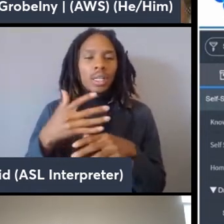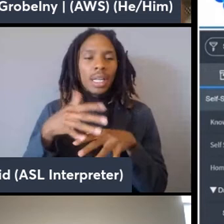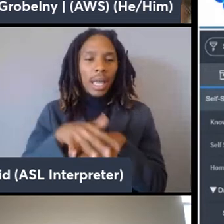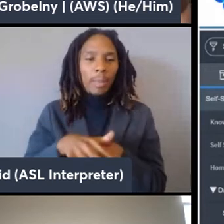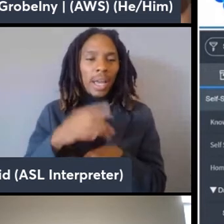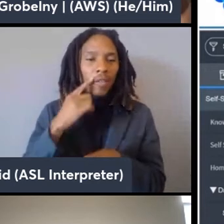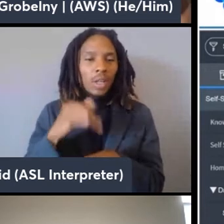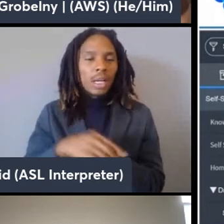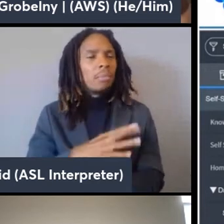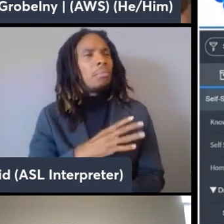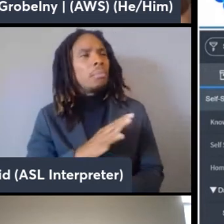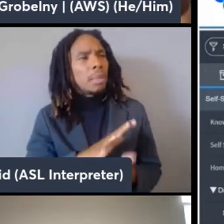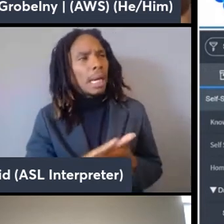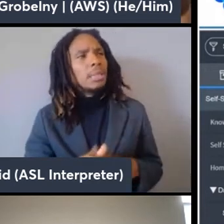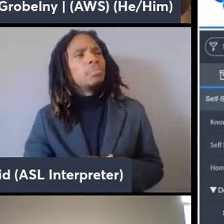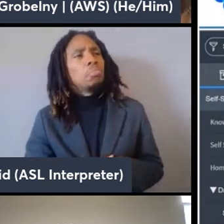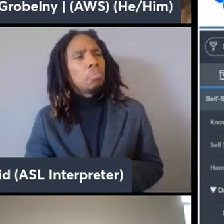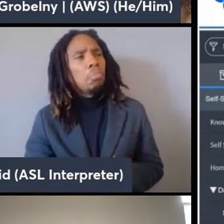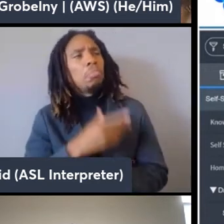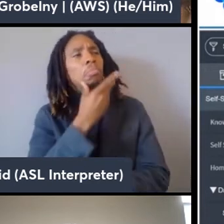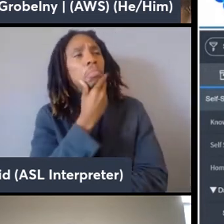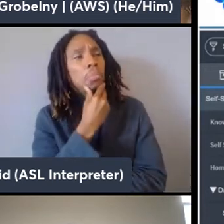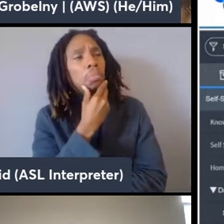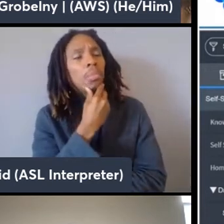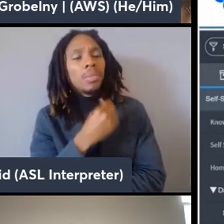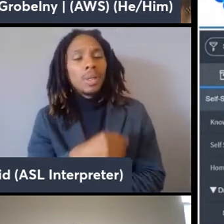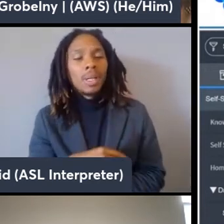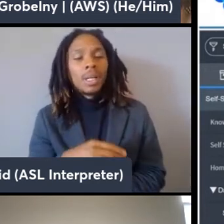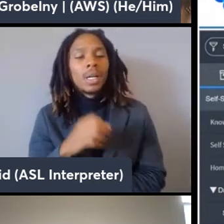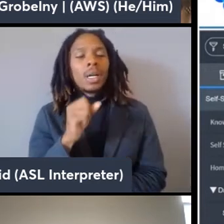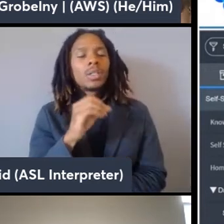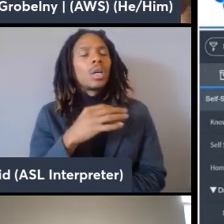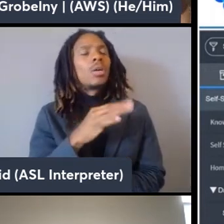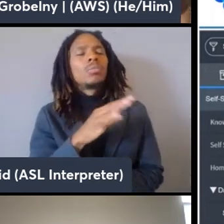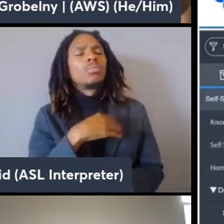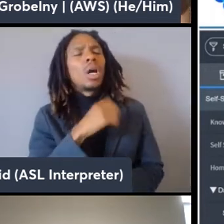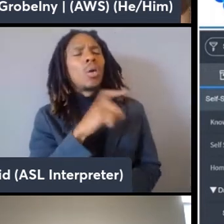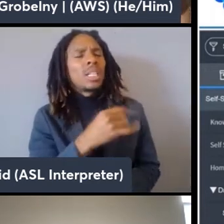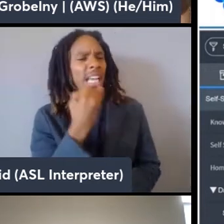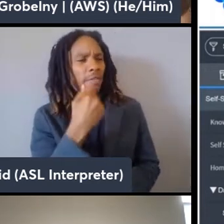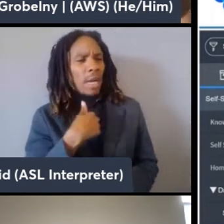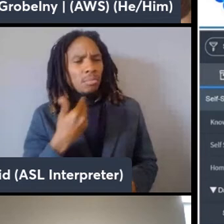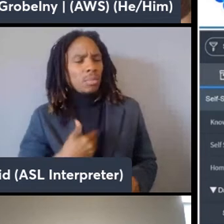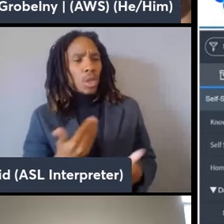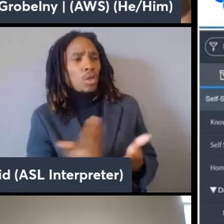Nice. Very nice. So if I'm new to all of this, the obvious question becomes, like,